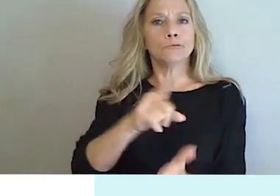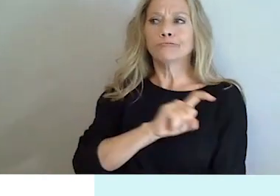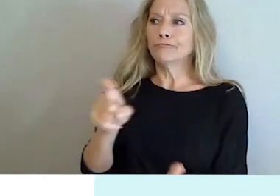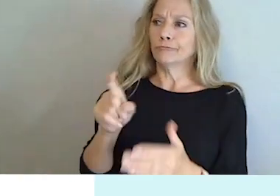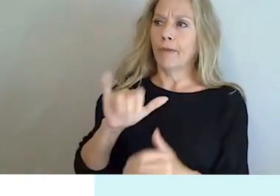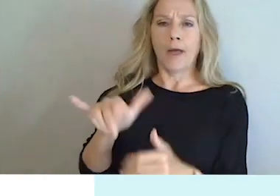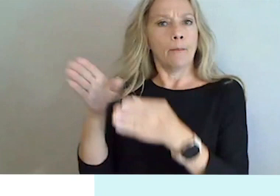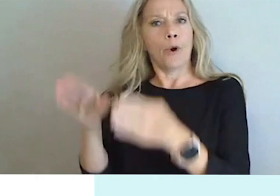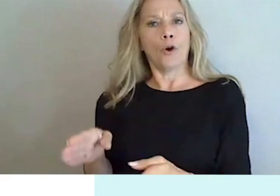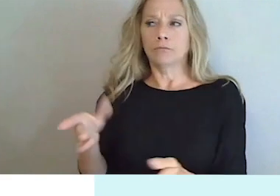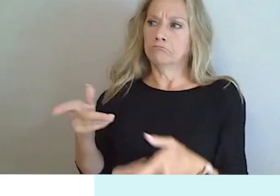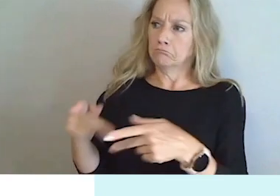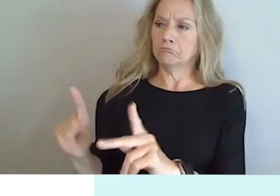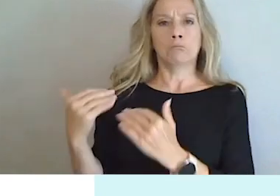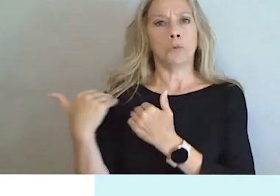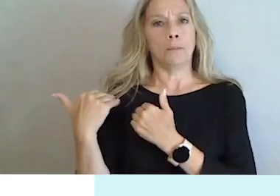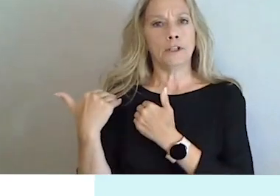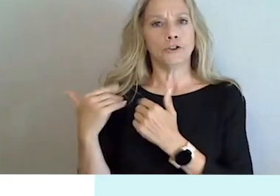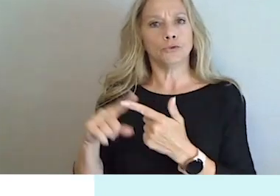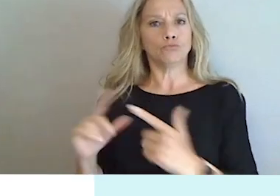• talk with TennCare about your Renewal Packet and healthcare